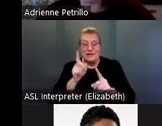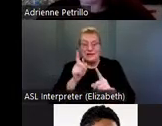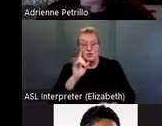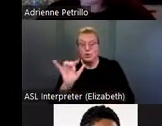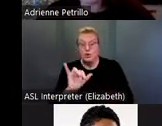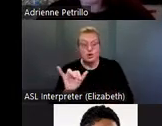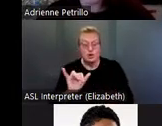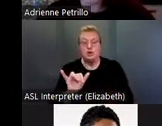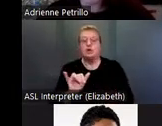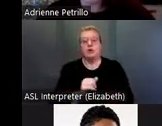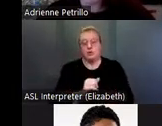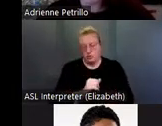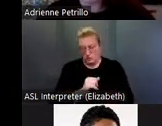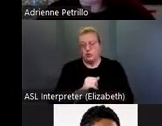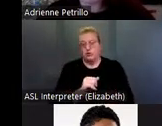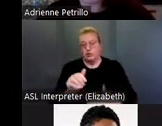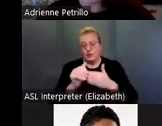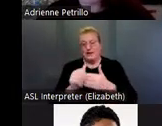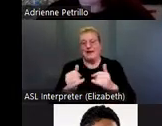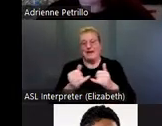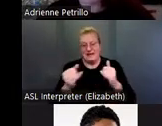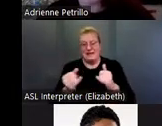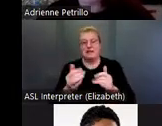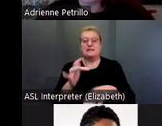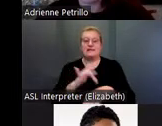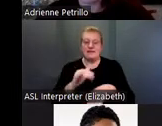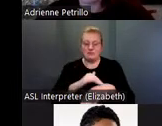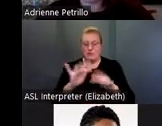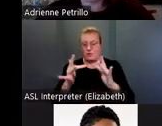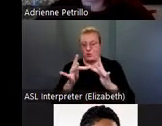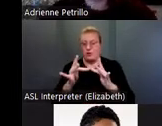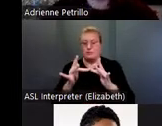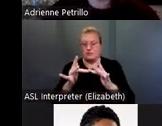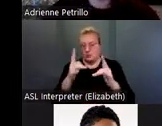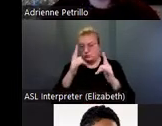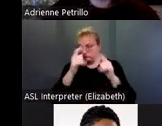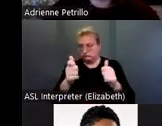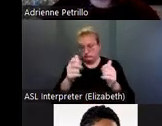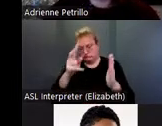All of our guidelines are also on our website and you're welcome to review those there.